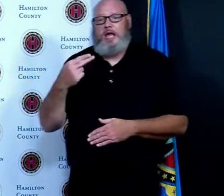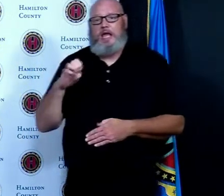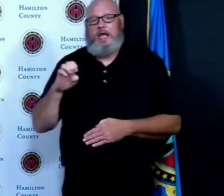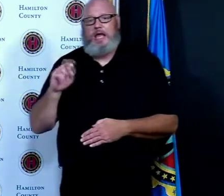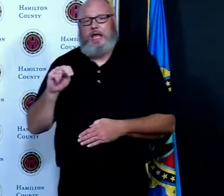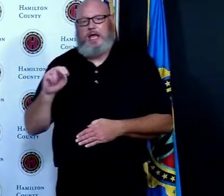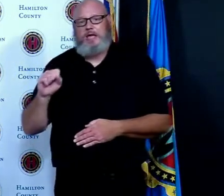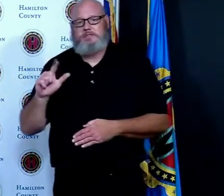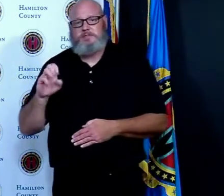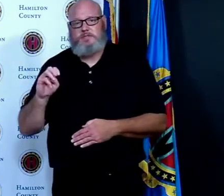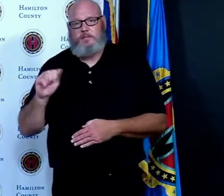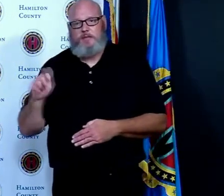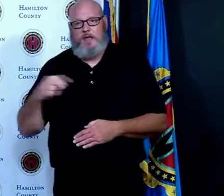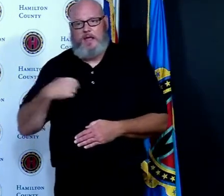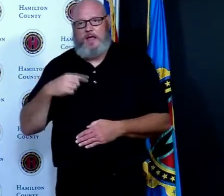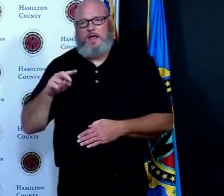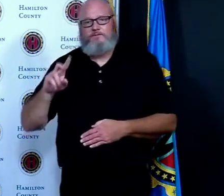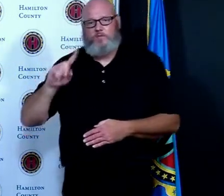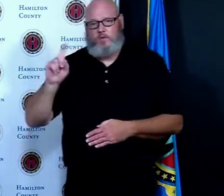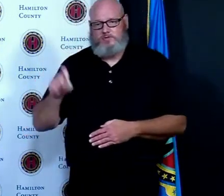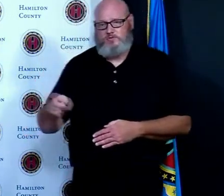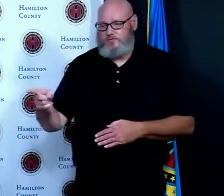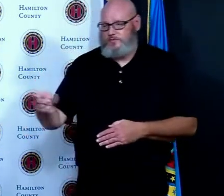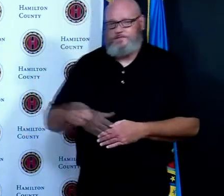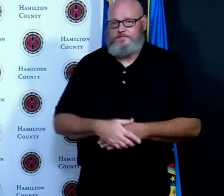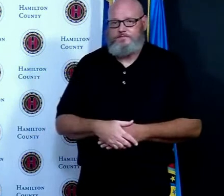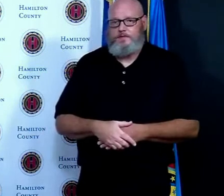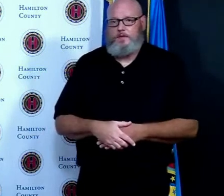good morning the question I had about Duke Energy and alternate